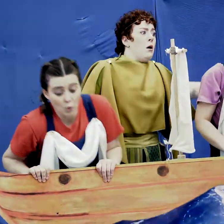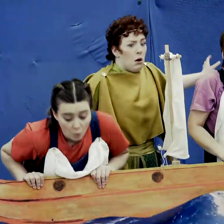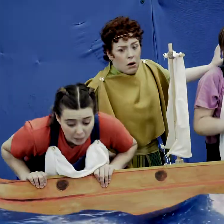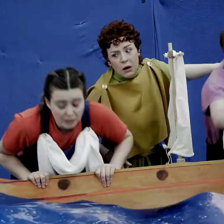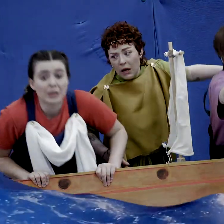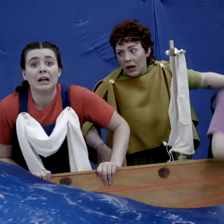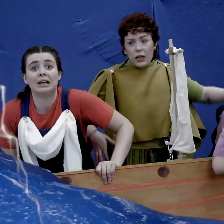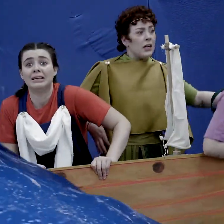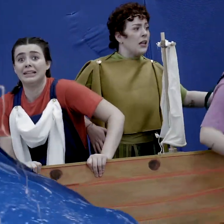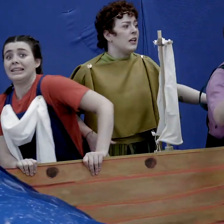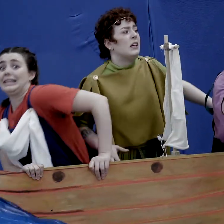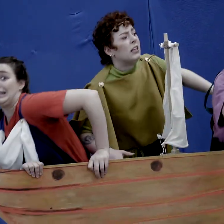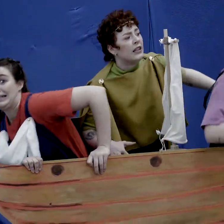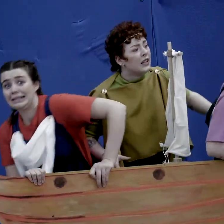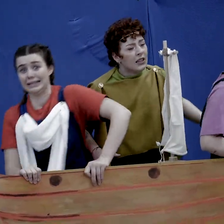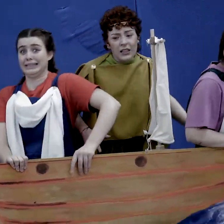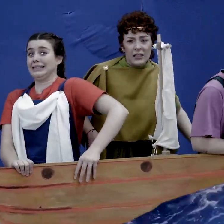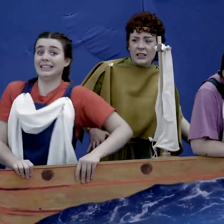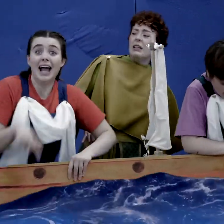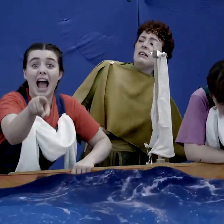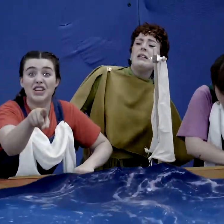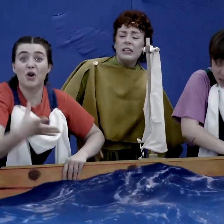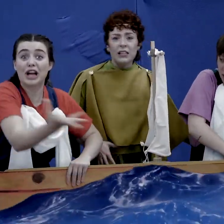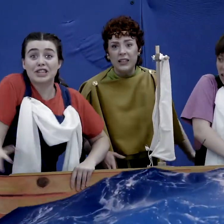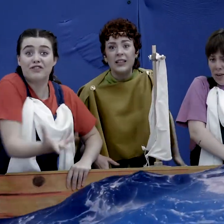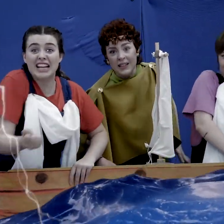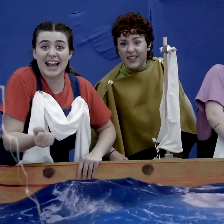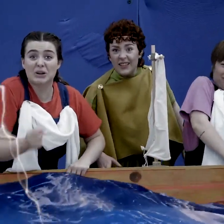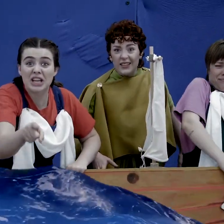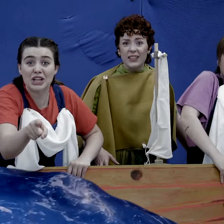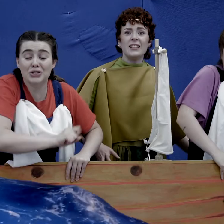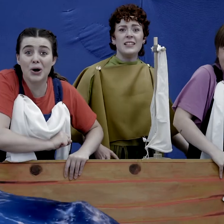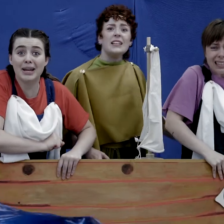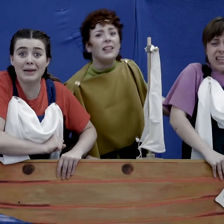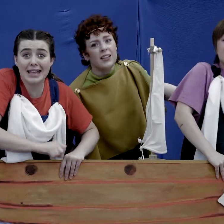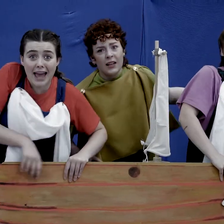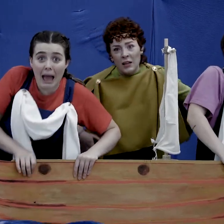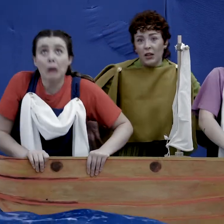But this journey will prove to be a dangerous affair. And you’re going to find out, because you’re going to be there.